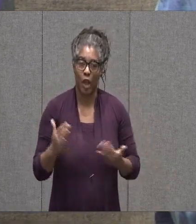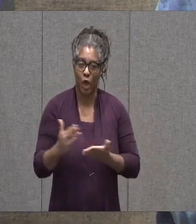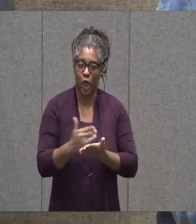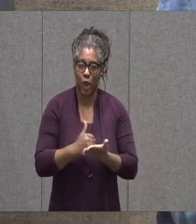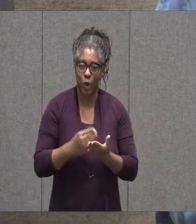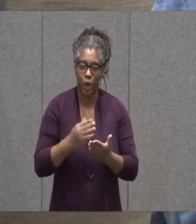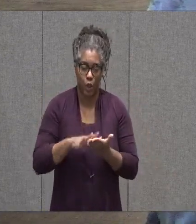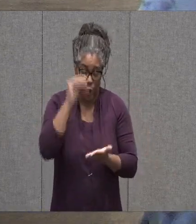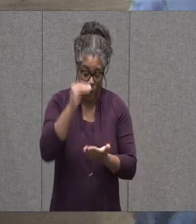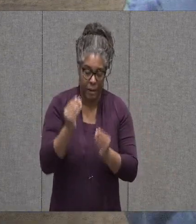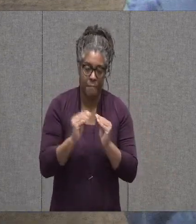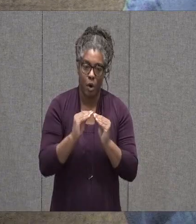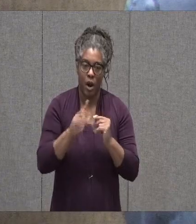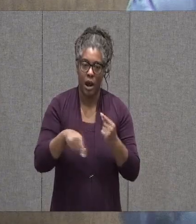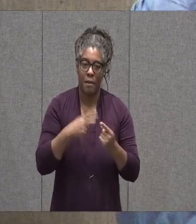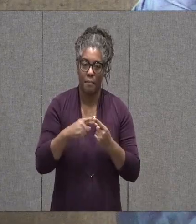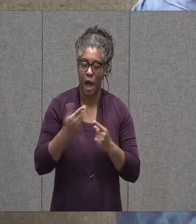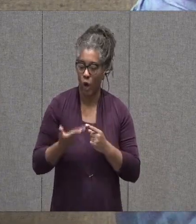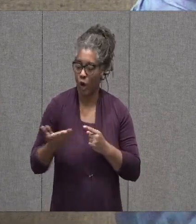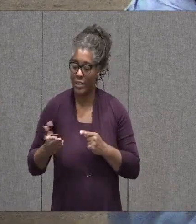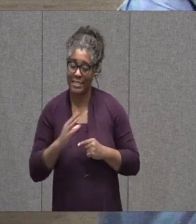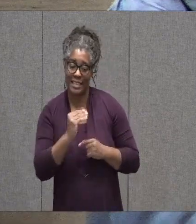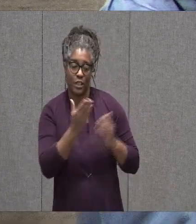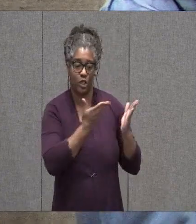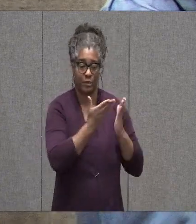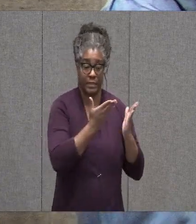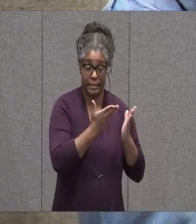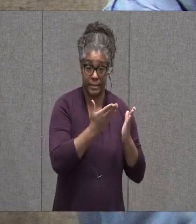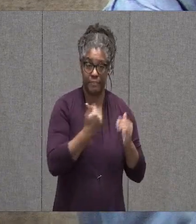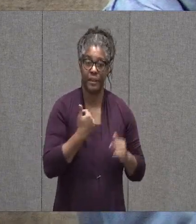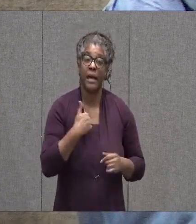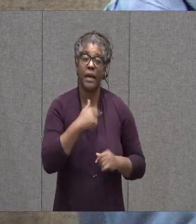People use their income to buy goods and services.